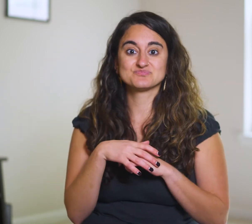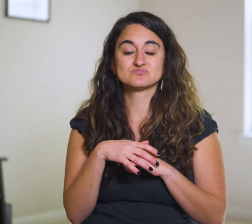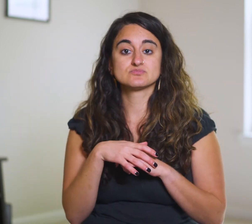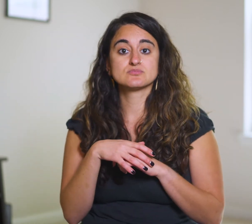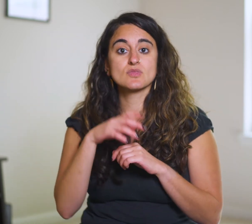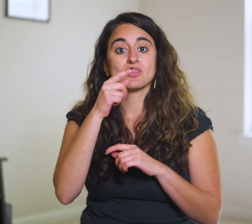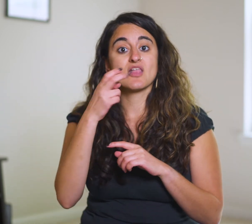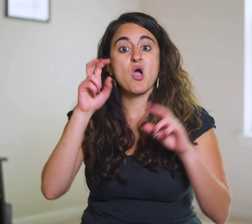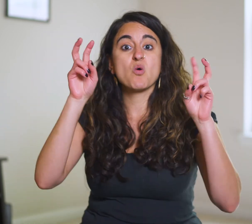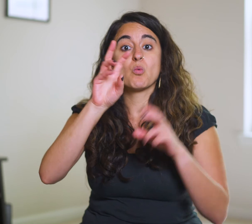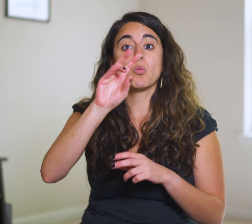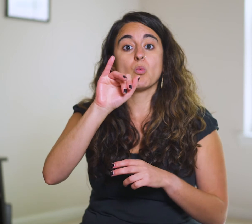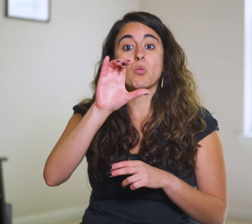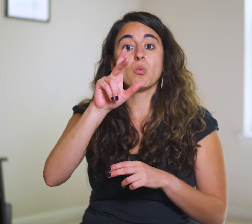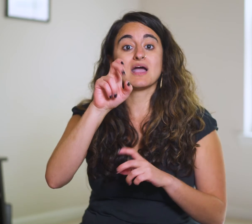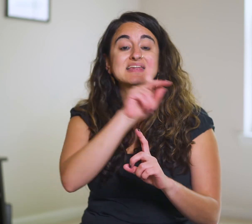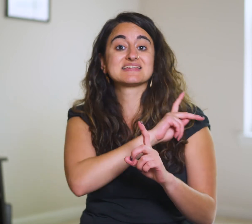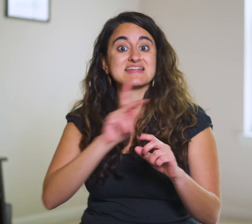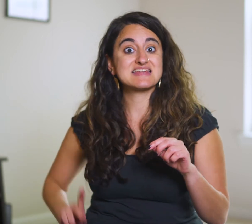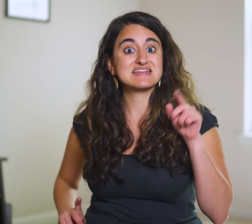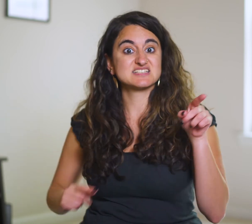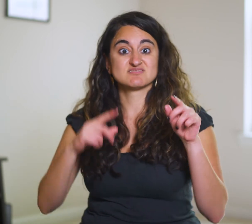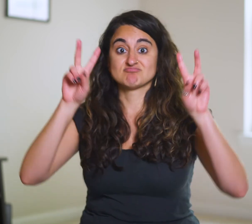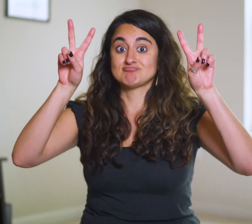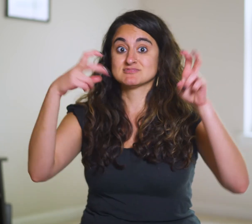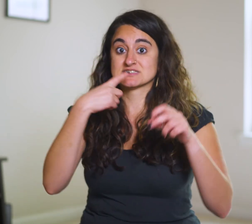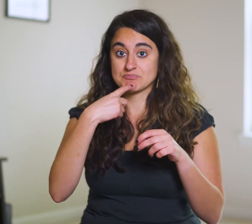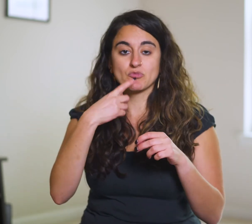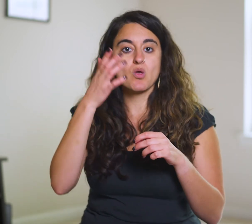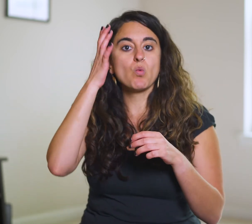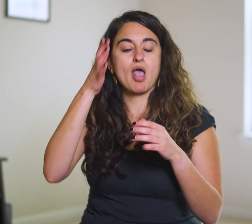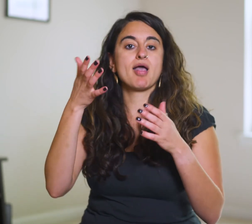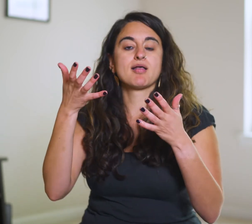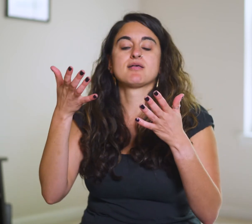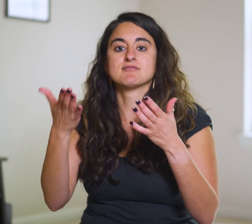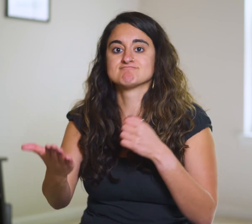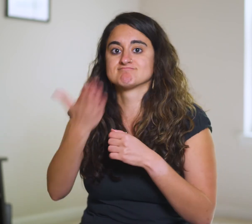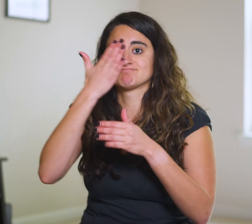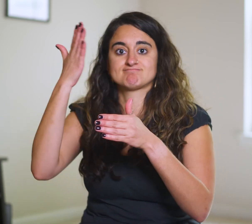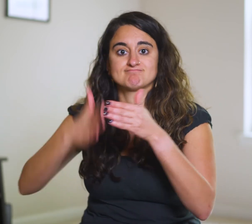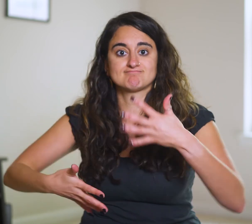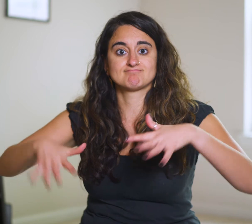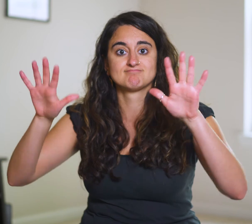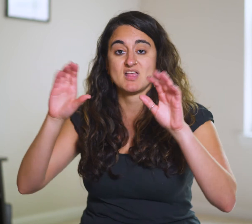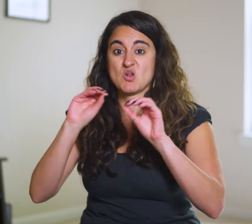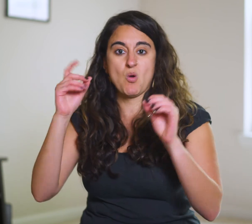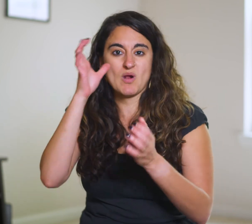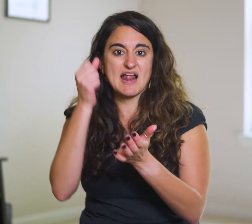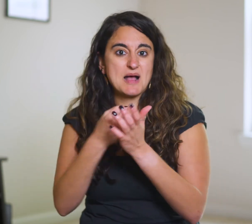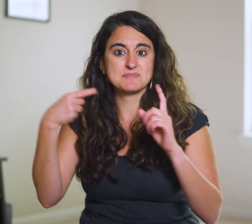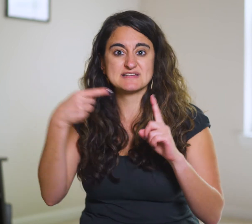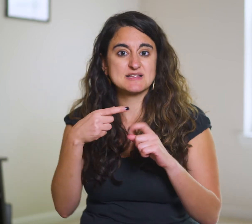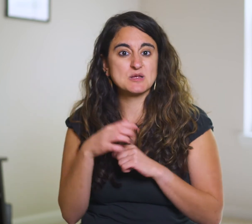However, the wicked king “shall come to his end, with none to help him.”